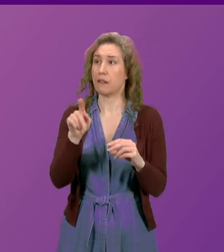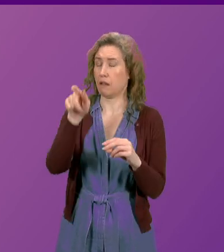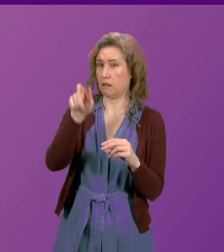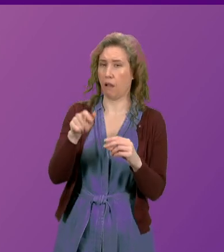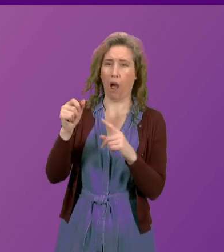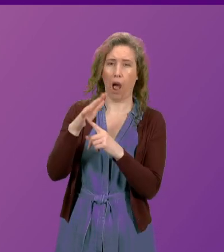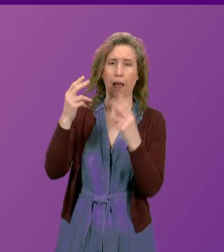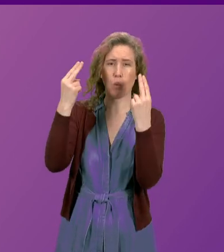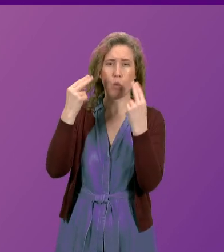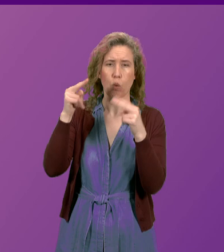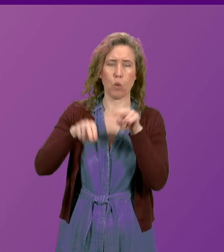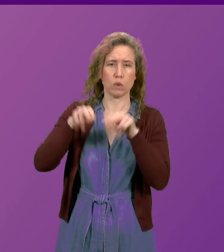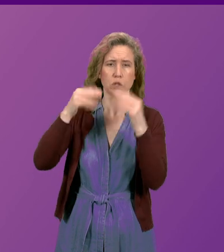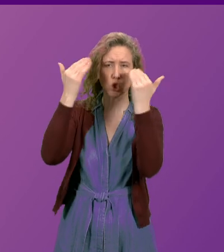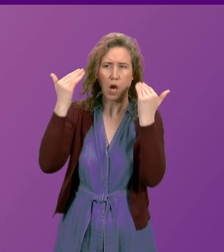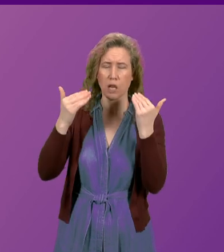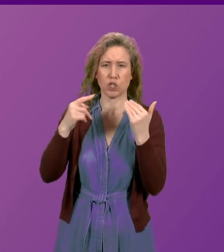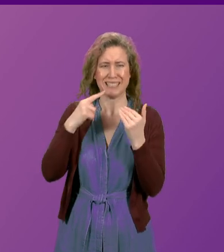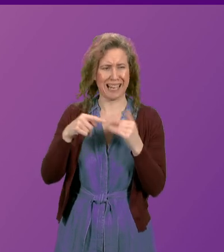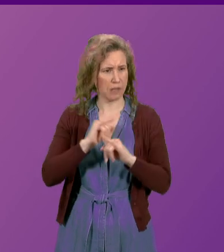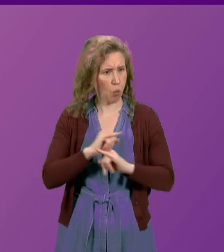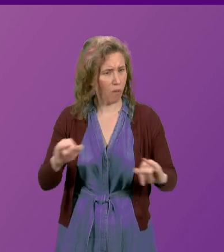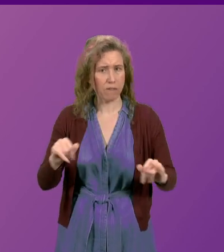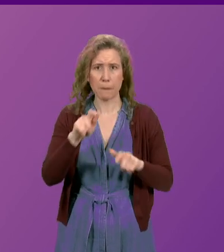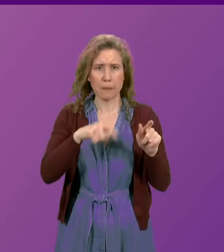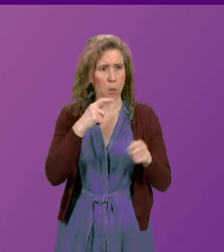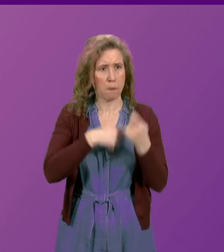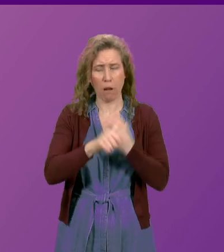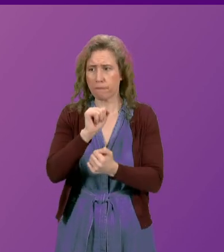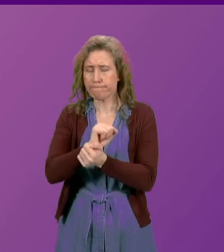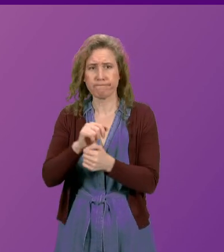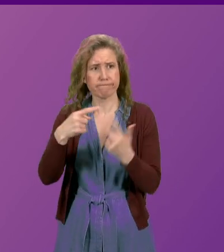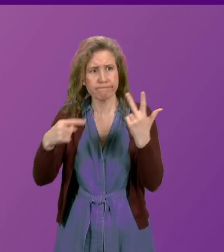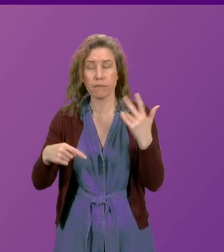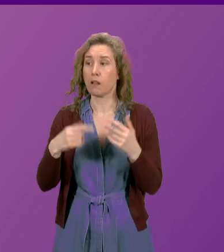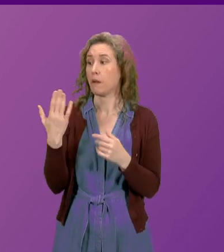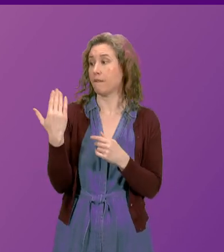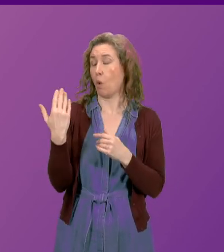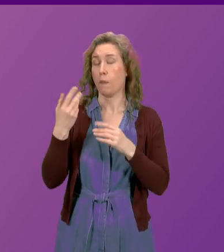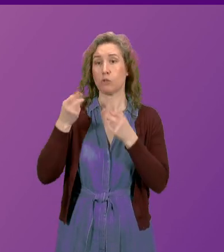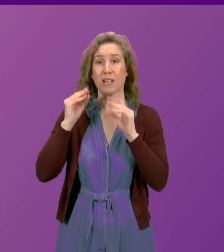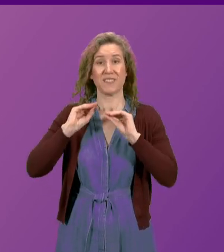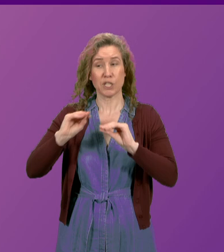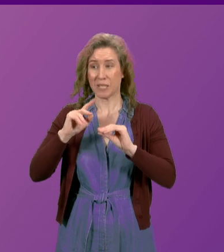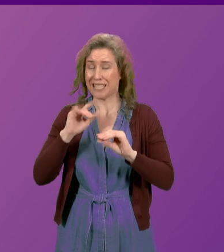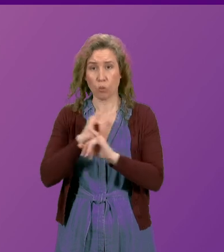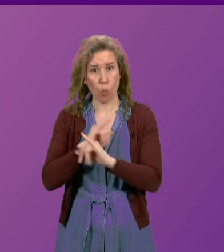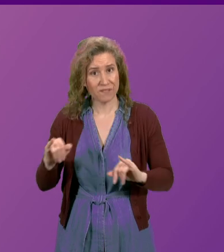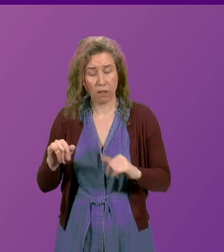said that that will be a disaster and that it will bring people into the criminal justice system, while former director of education in Glasgow Maureen McKenna has said that it is inexplicable.